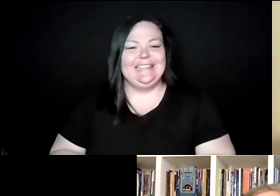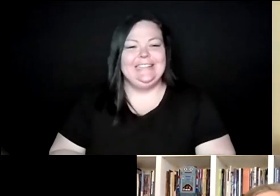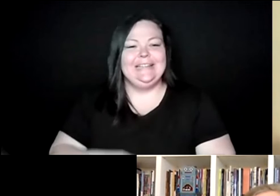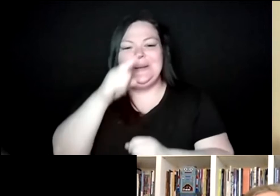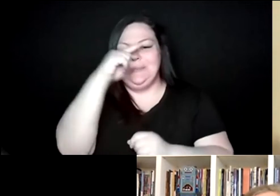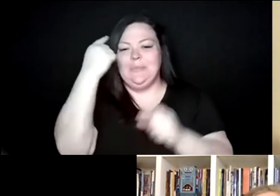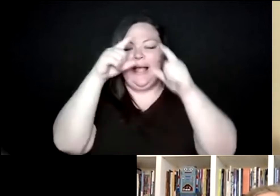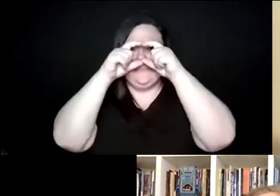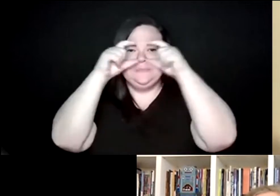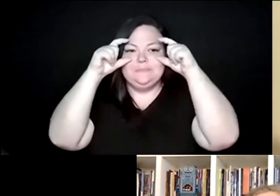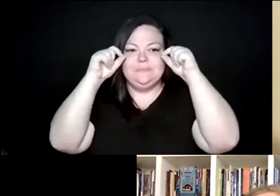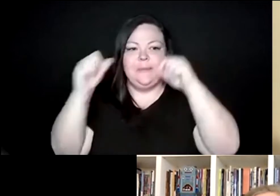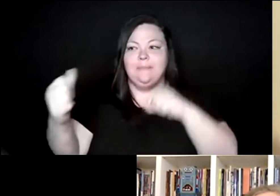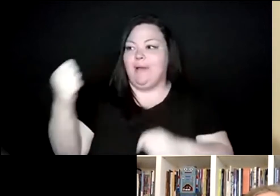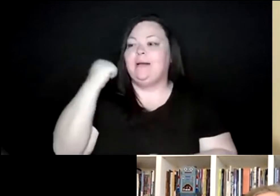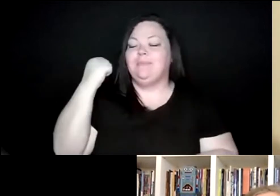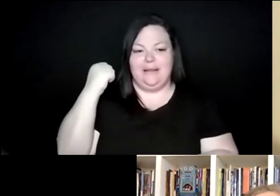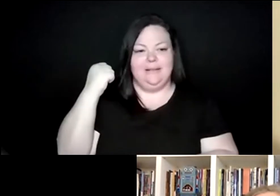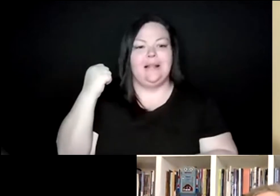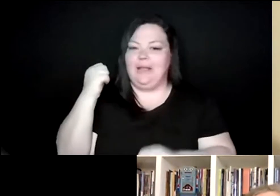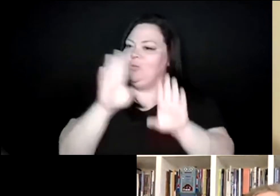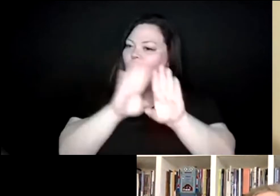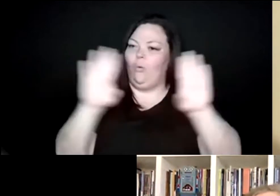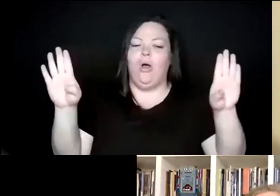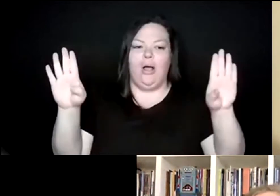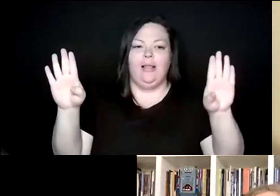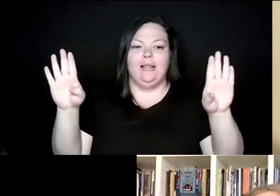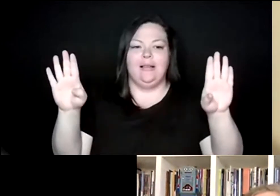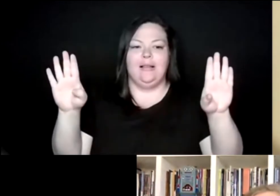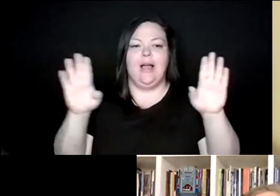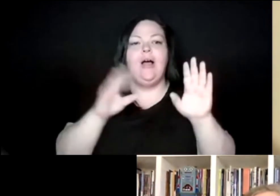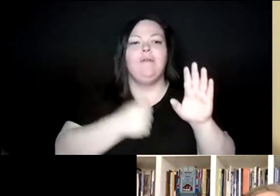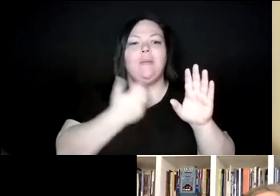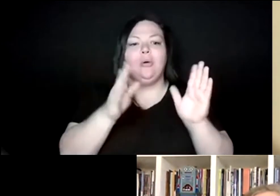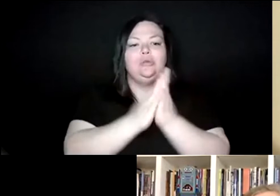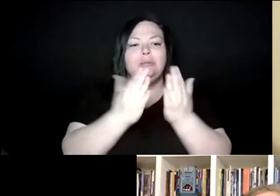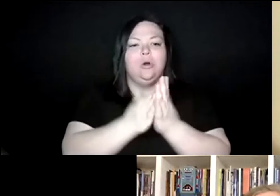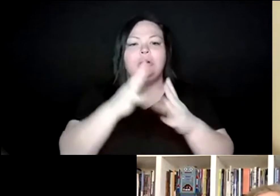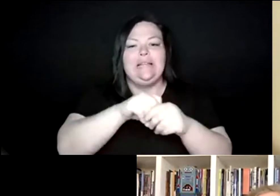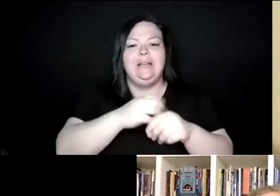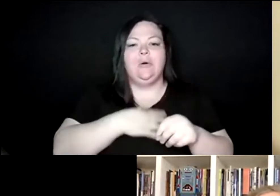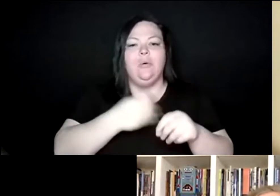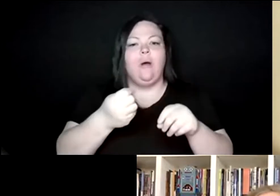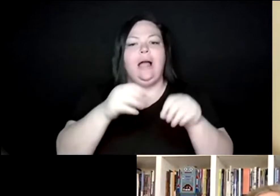glasses, behind me as a wall of poetry books in white bookshelves, and there's some little